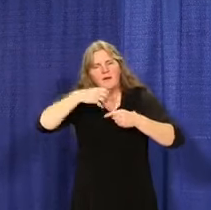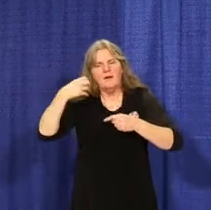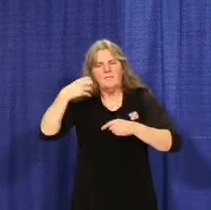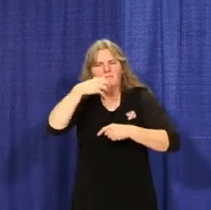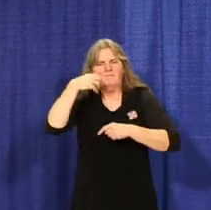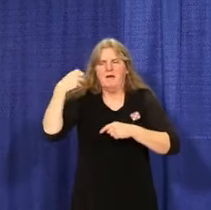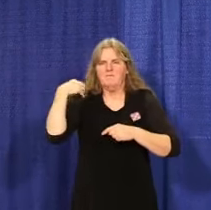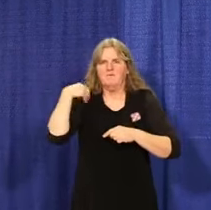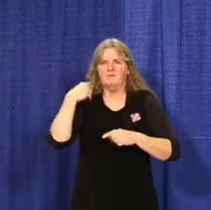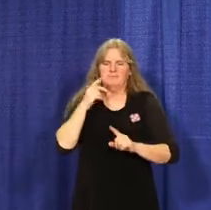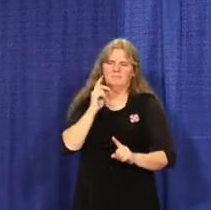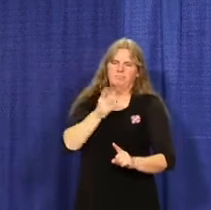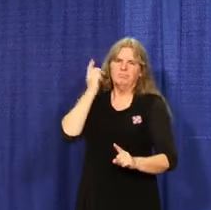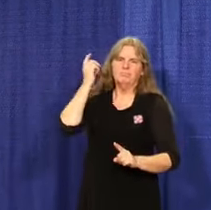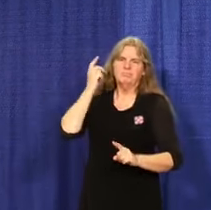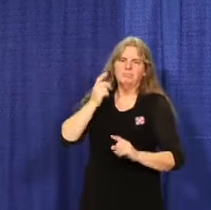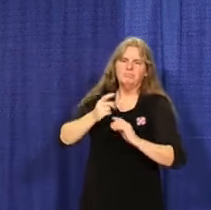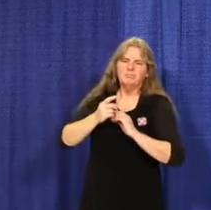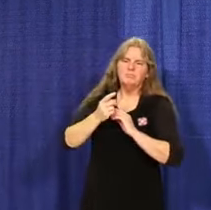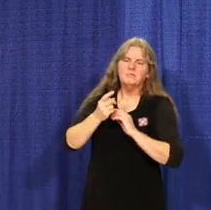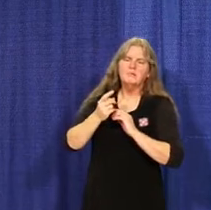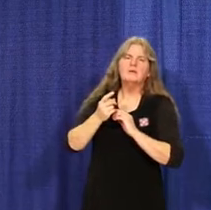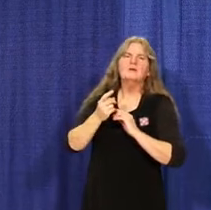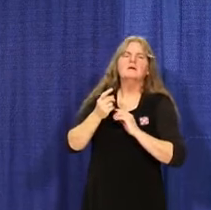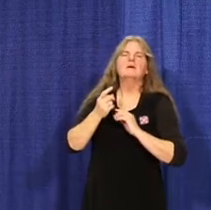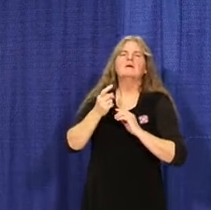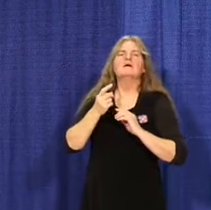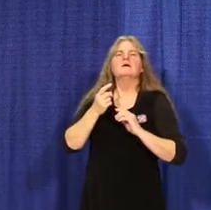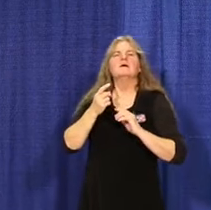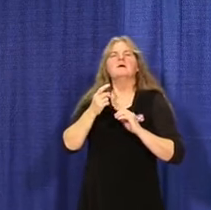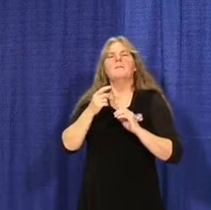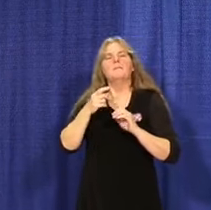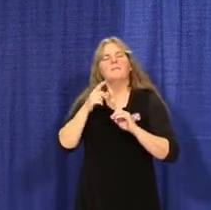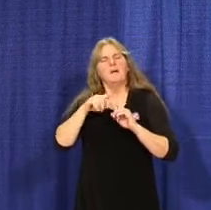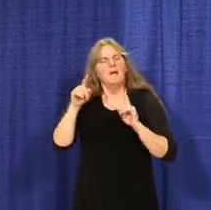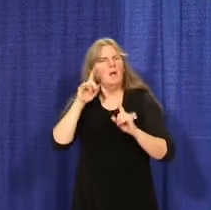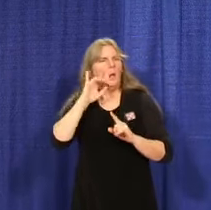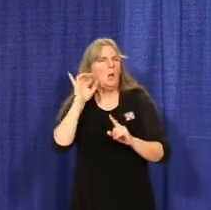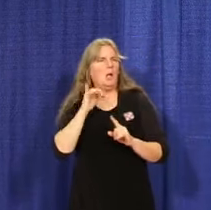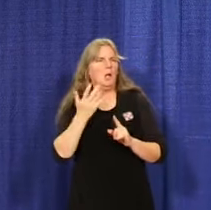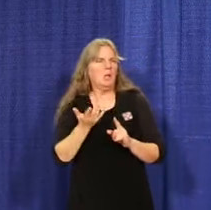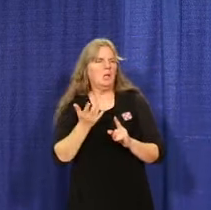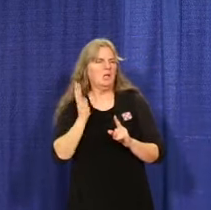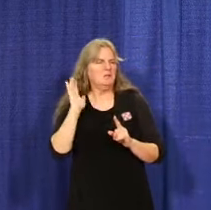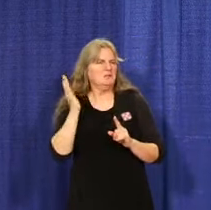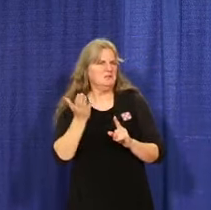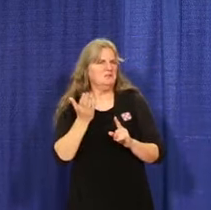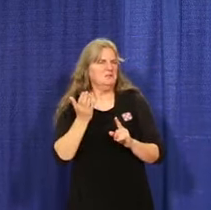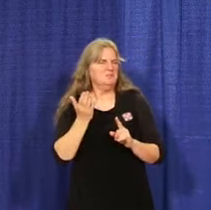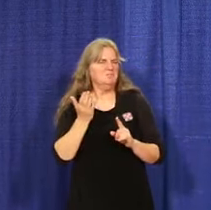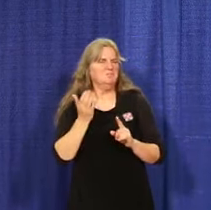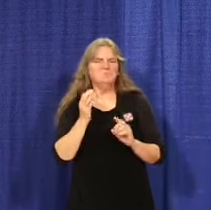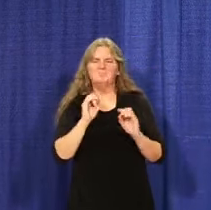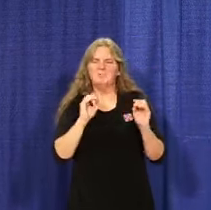And like I said, we have not seen any cause for concern since we made that change. Pat: Thank you.